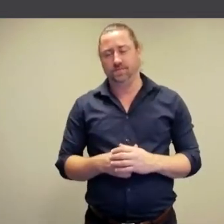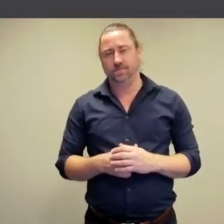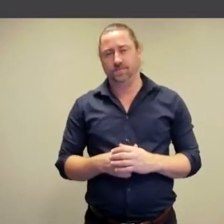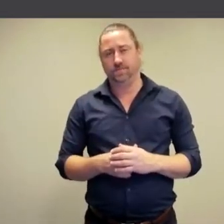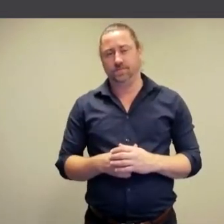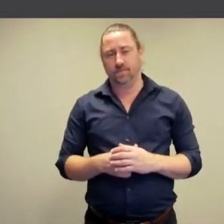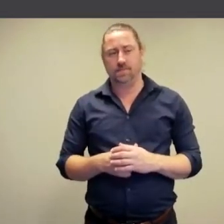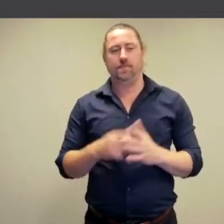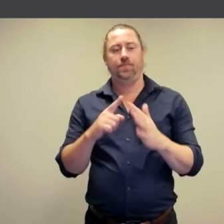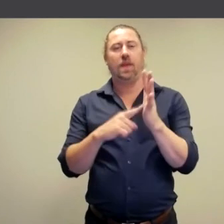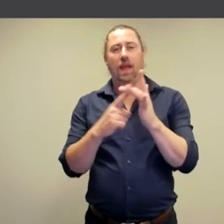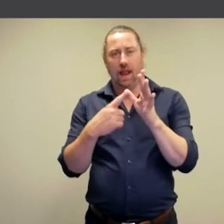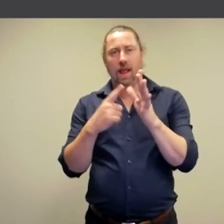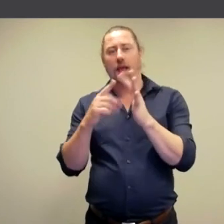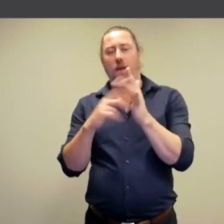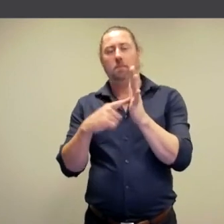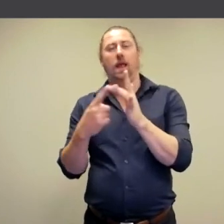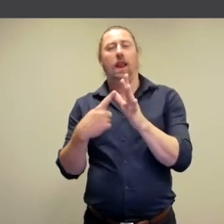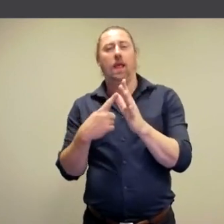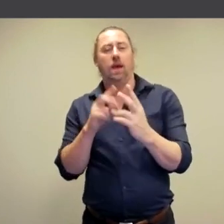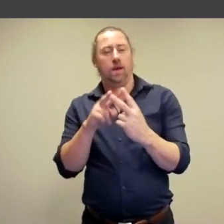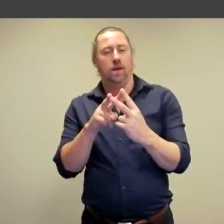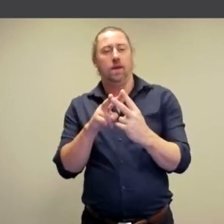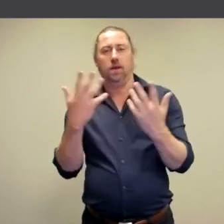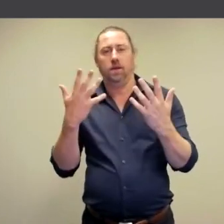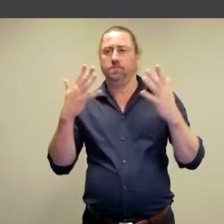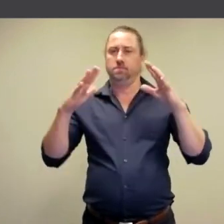Ilya and Emilia Kabakov's House of